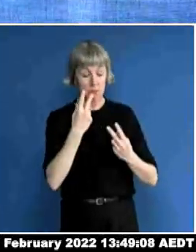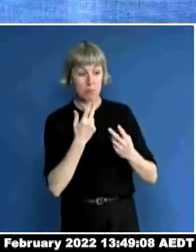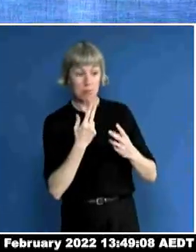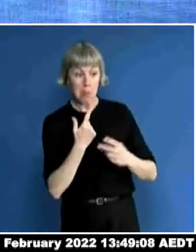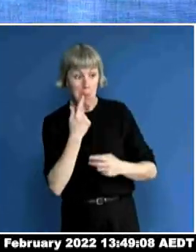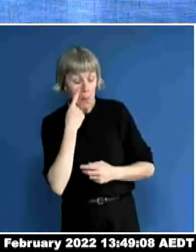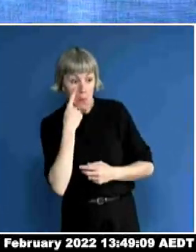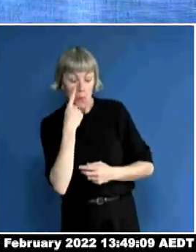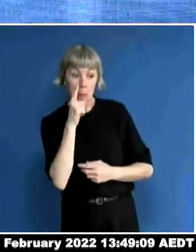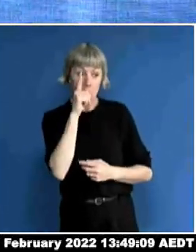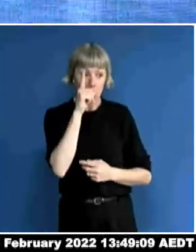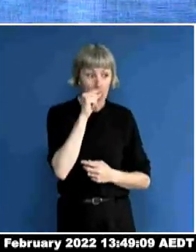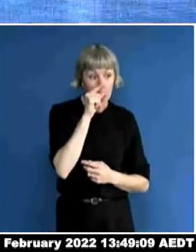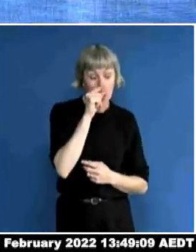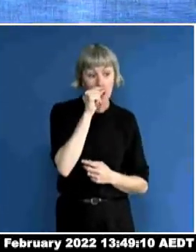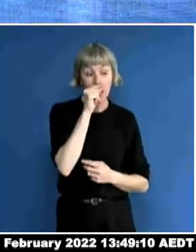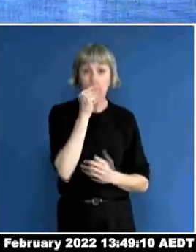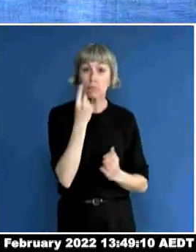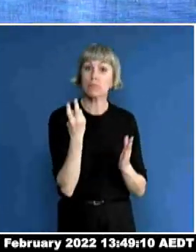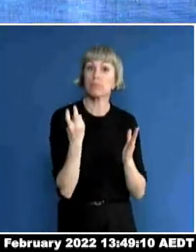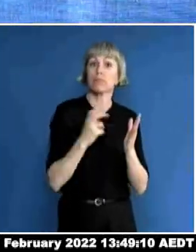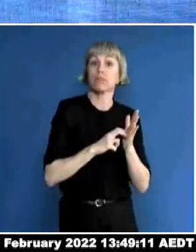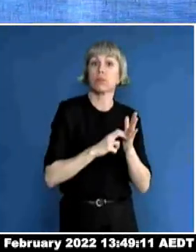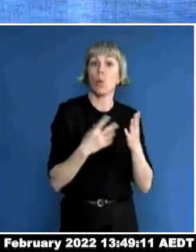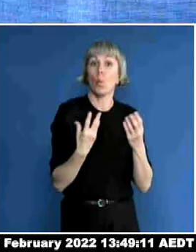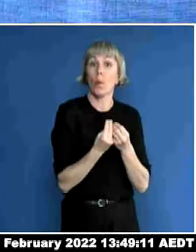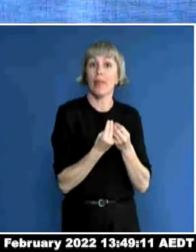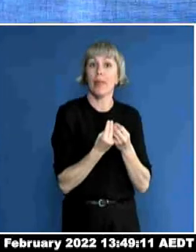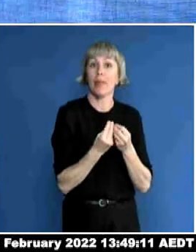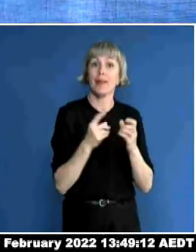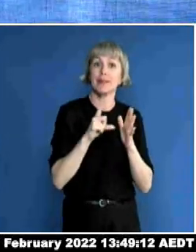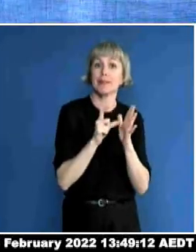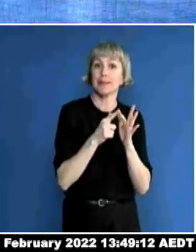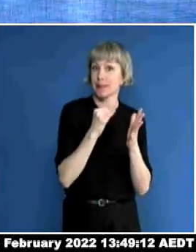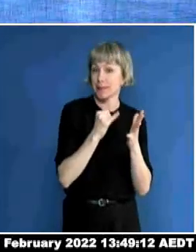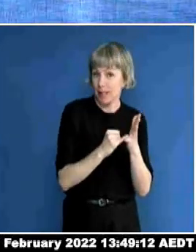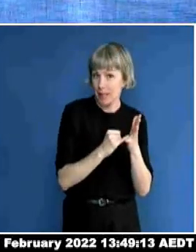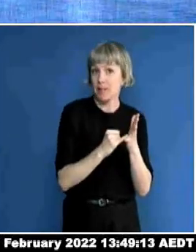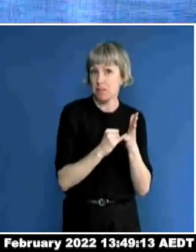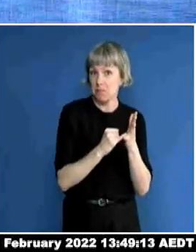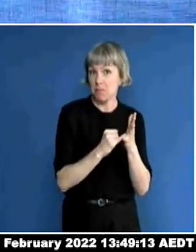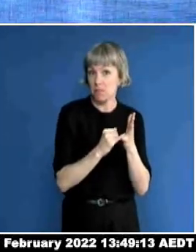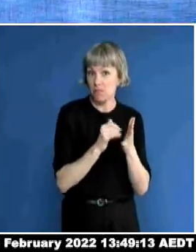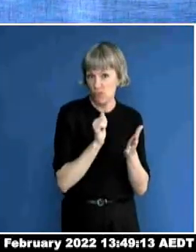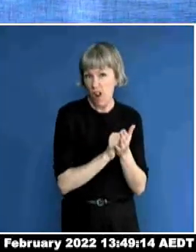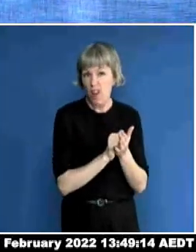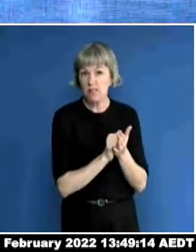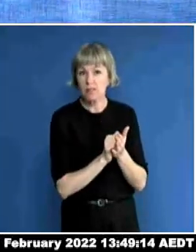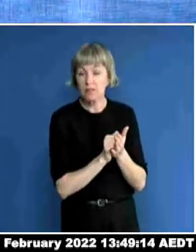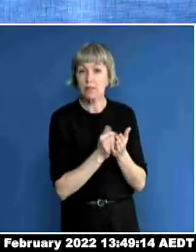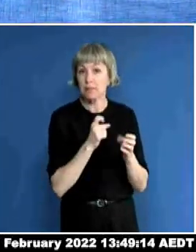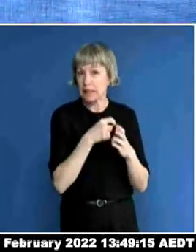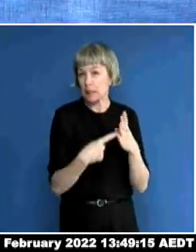join a Disability Employment Services provider." So a DES provider. So you got that assessment.